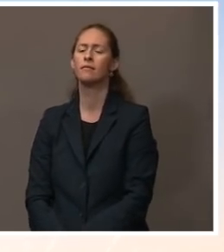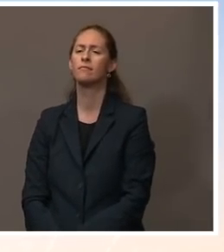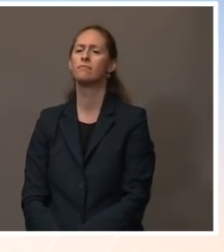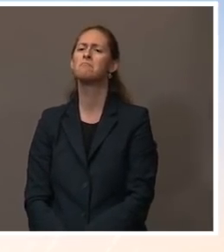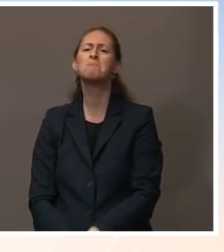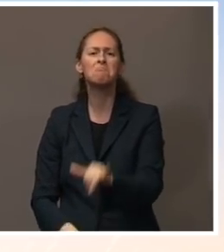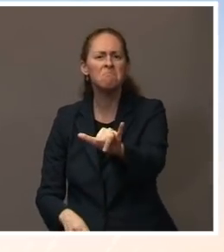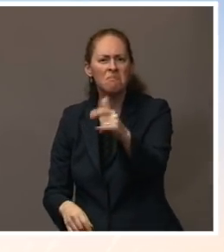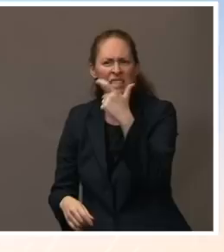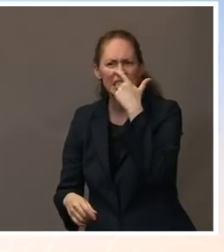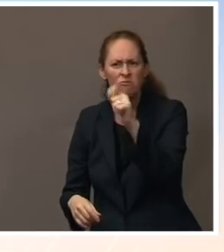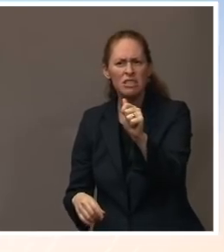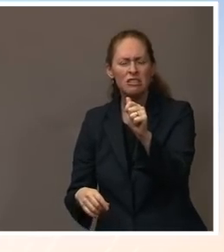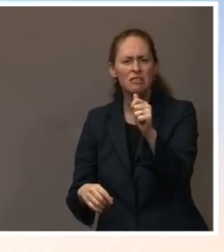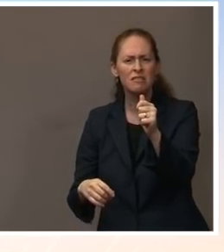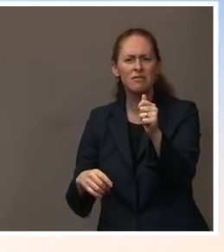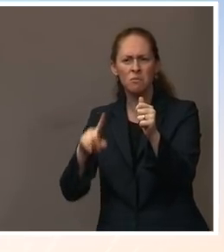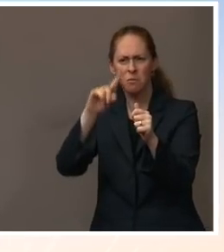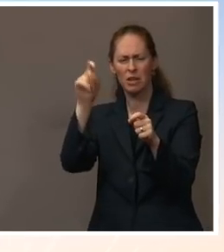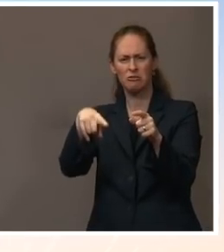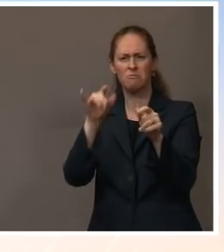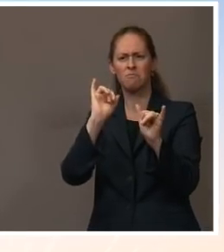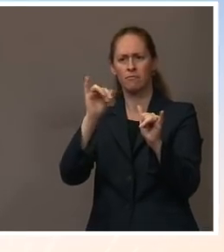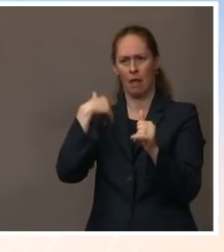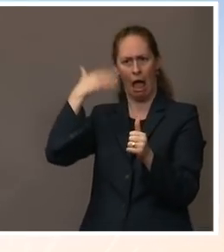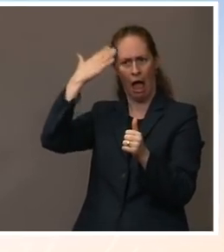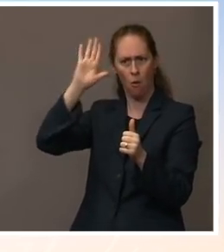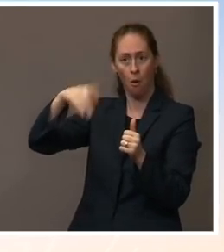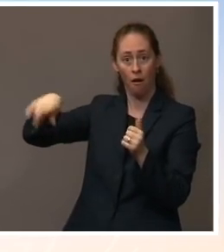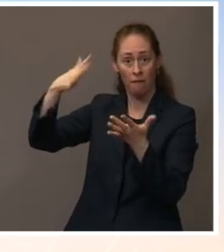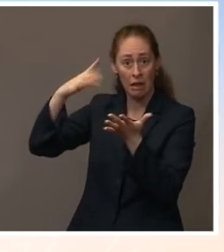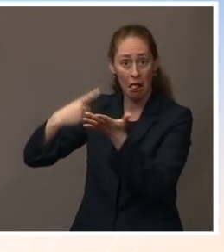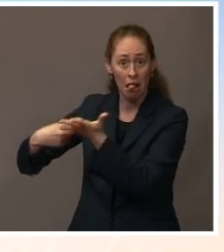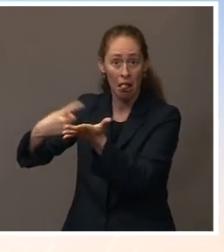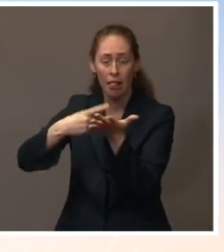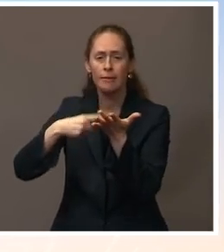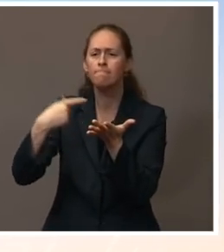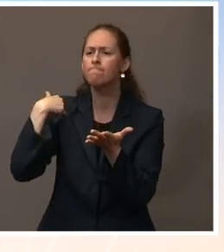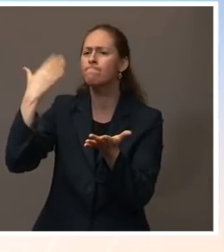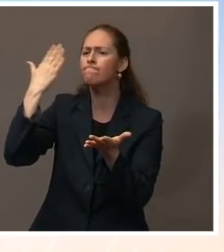during the President's briefing this afternoon. I will note that, while it's traditional for Presidents